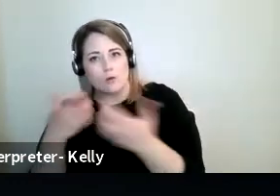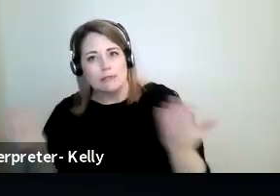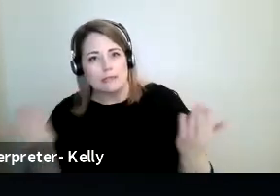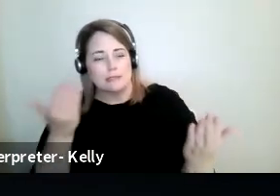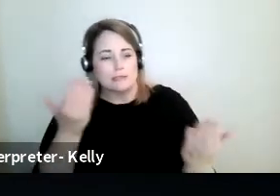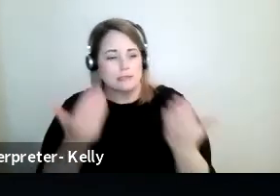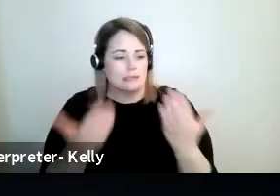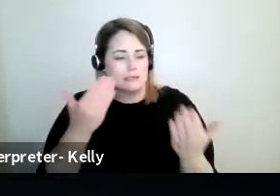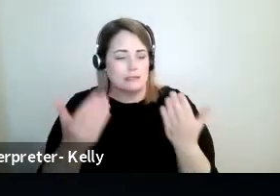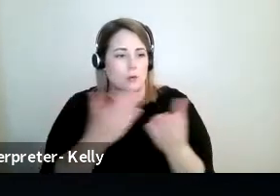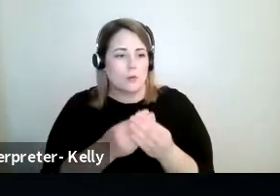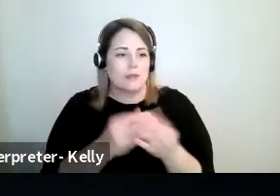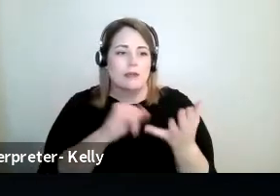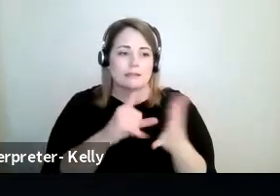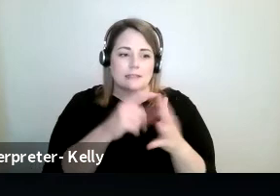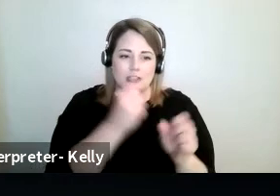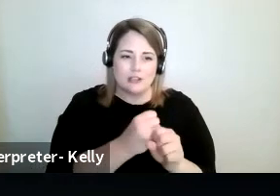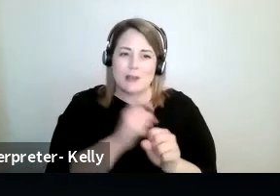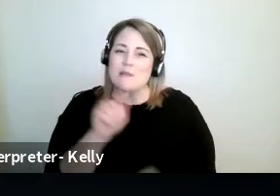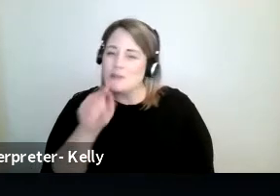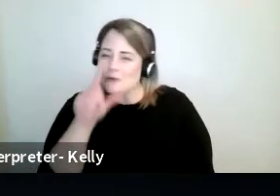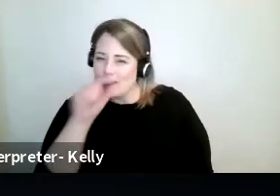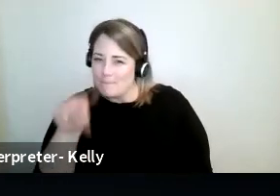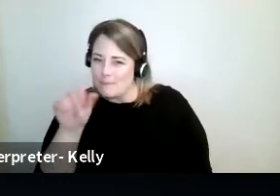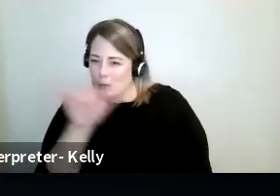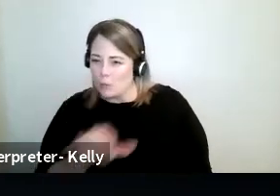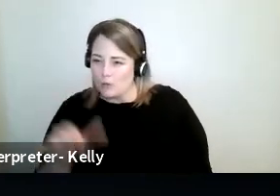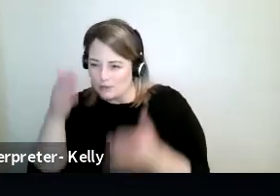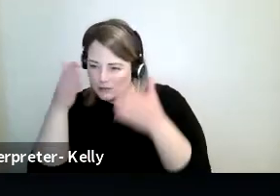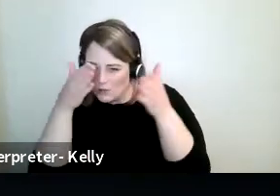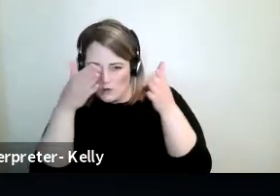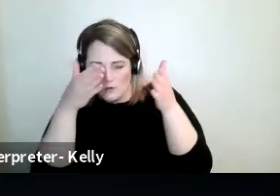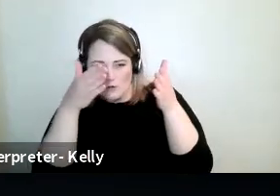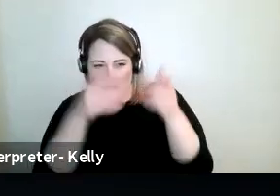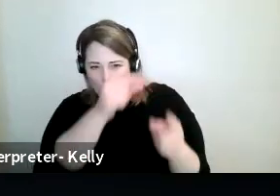You get to choose which goals you want to focus on out of the 17, you get to choose